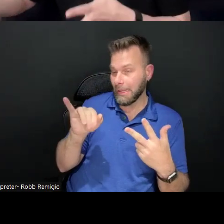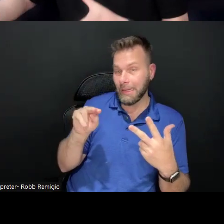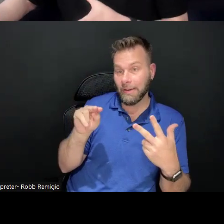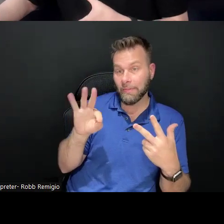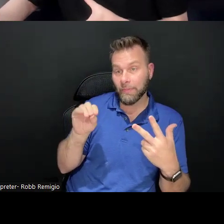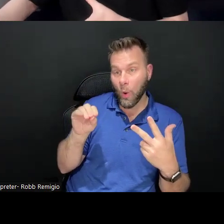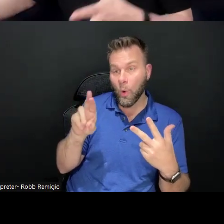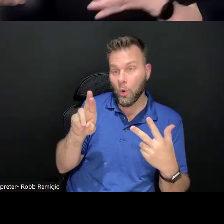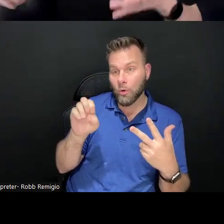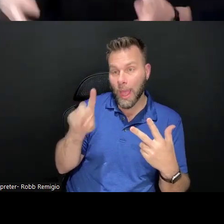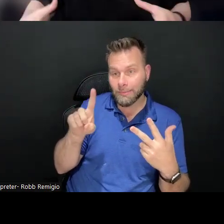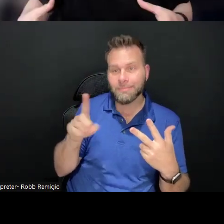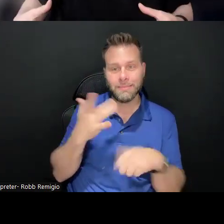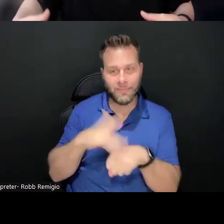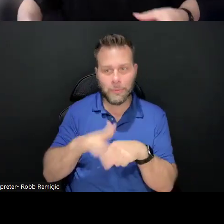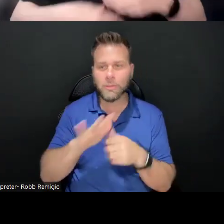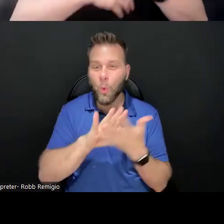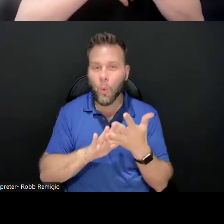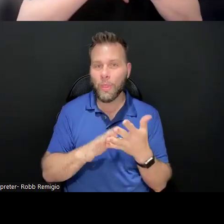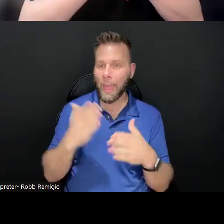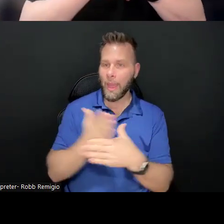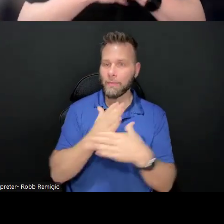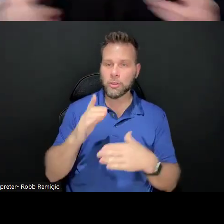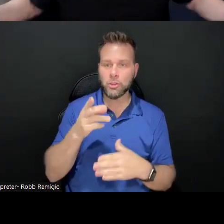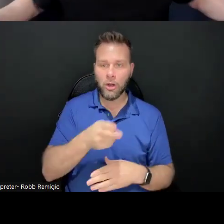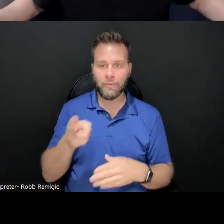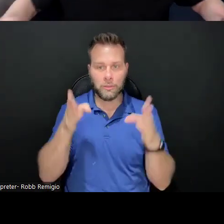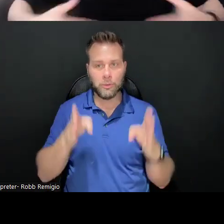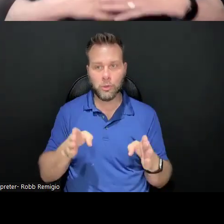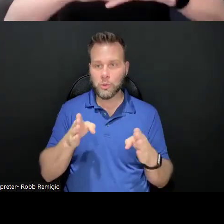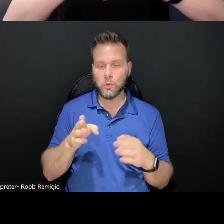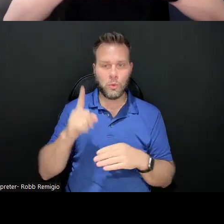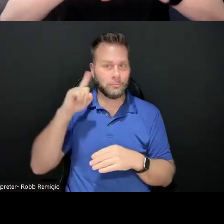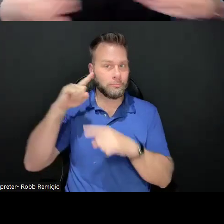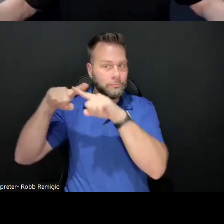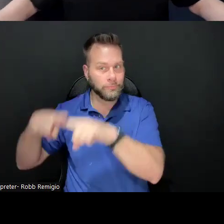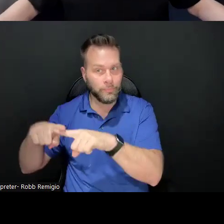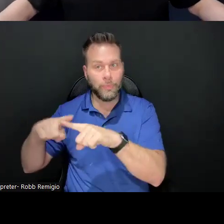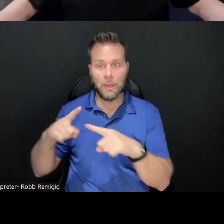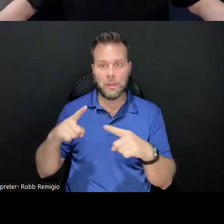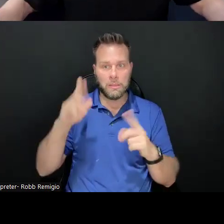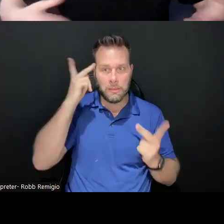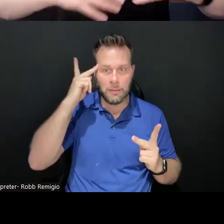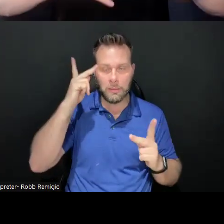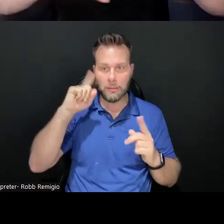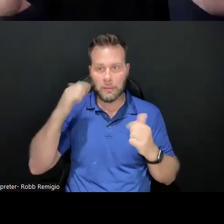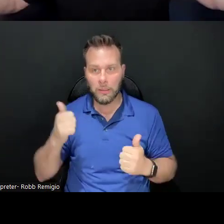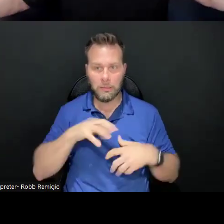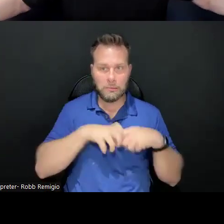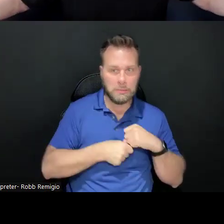I know infraved is available. The average hard-of-hearing person losing their hearing who is in a panic, mourning their